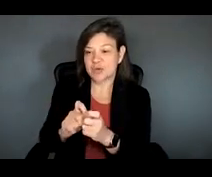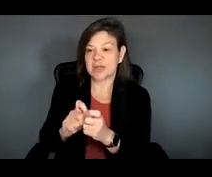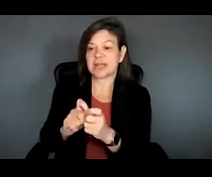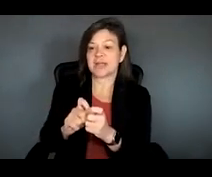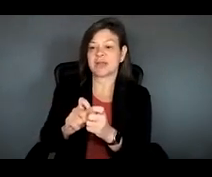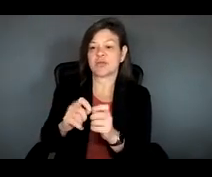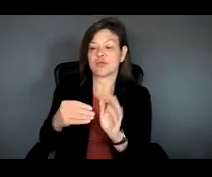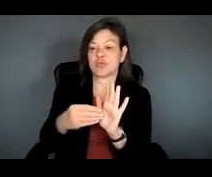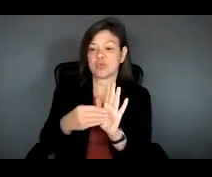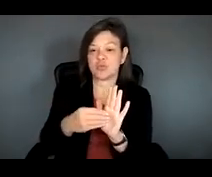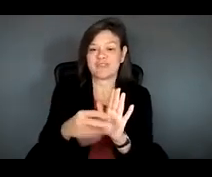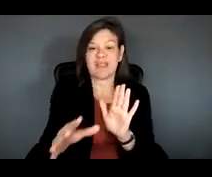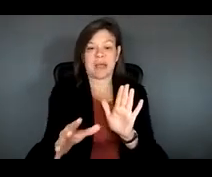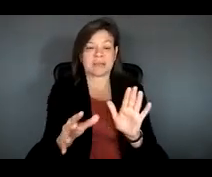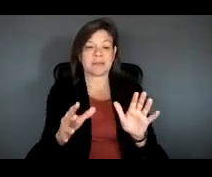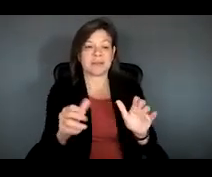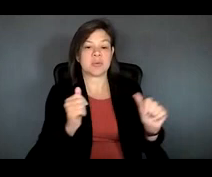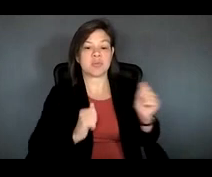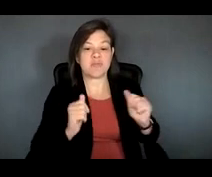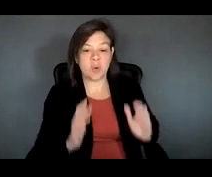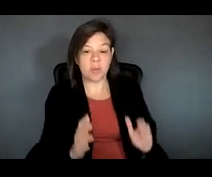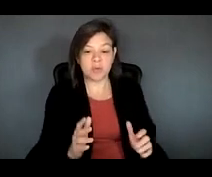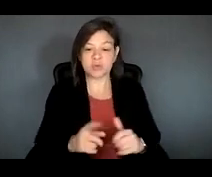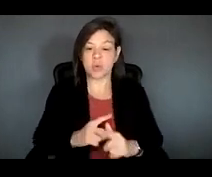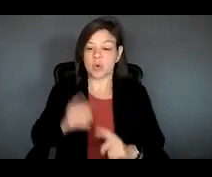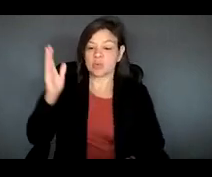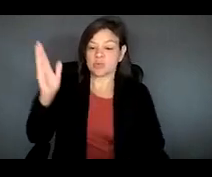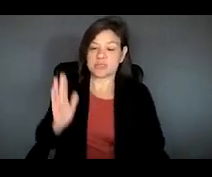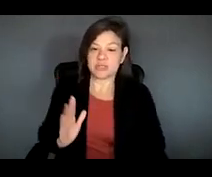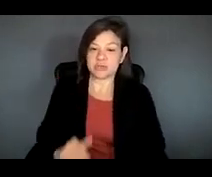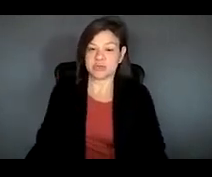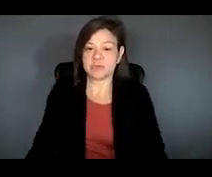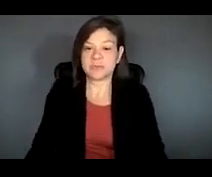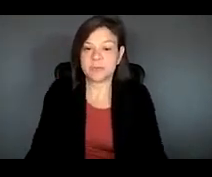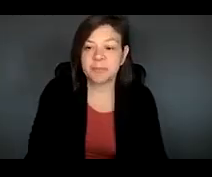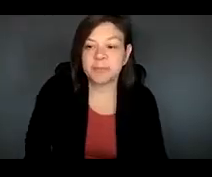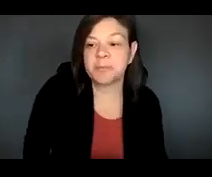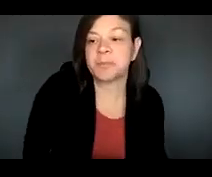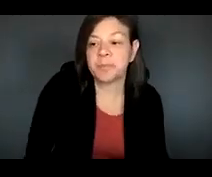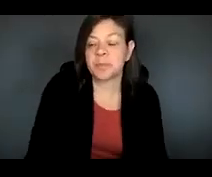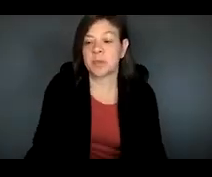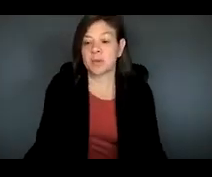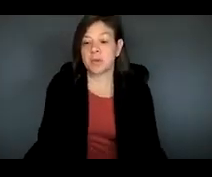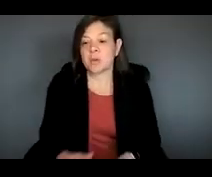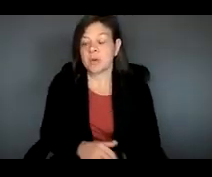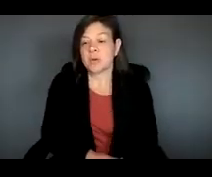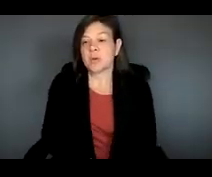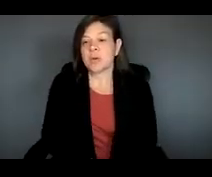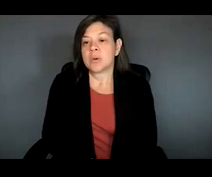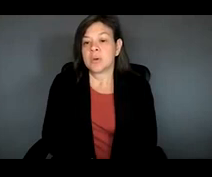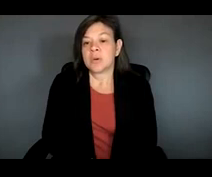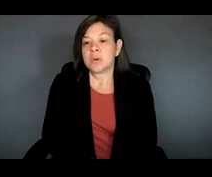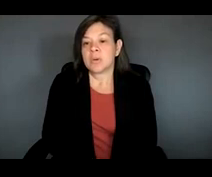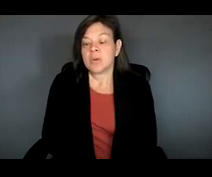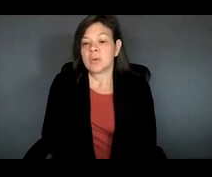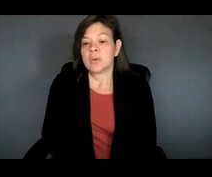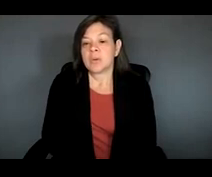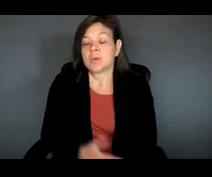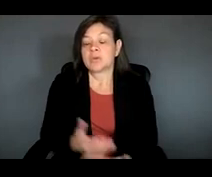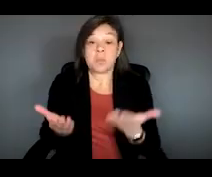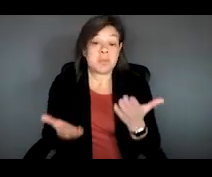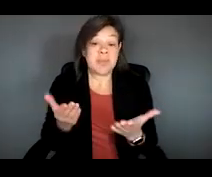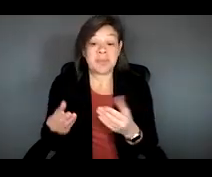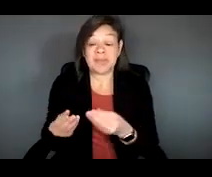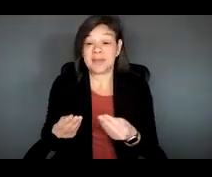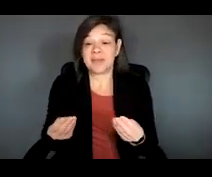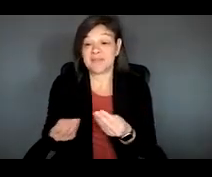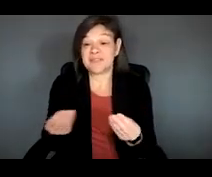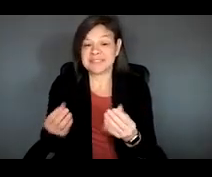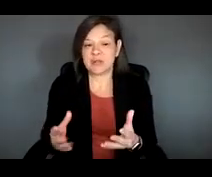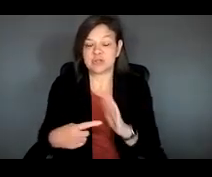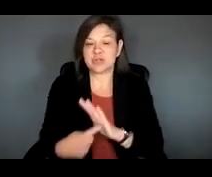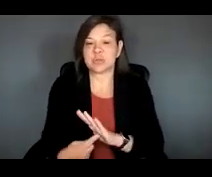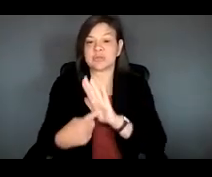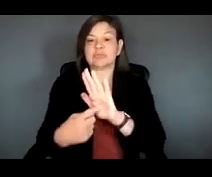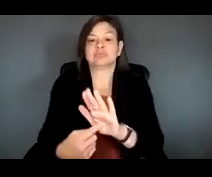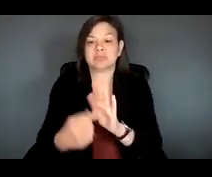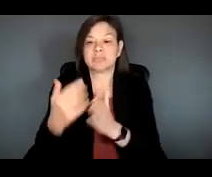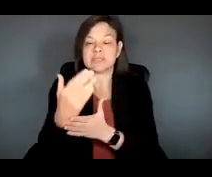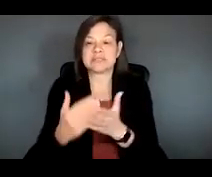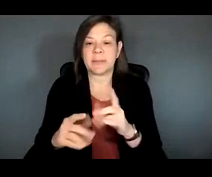the performers or presenters. So maybe the facilitator would present some different background